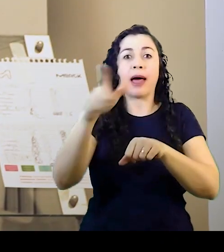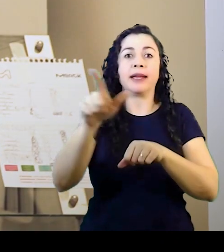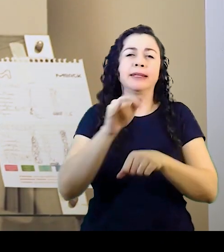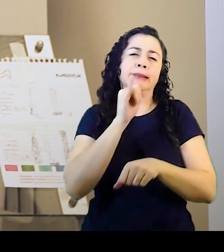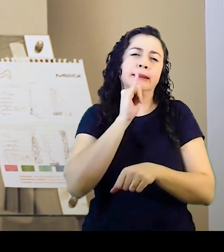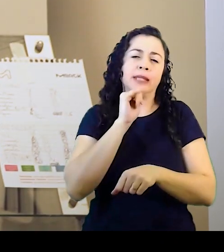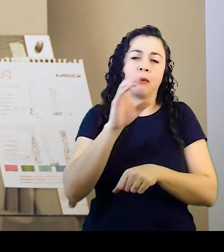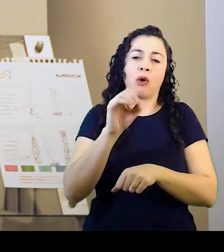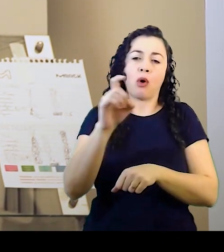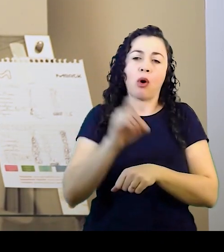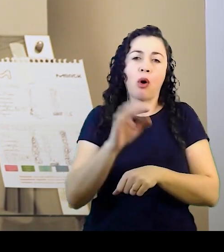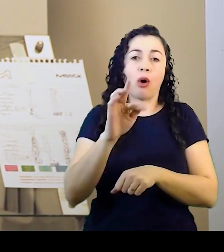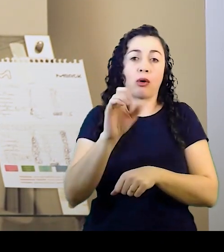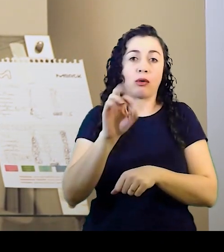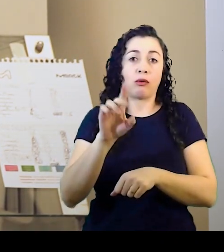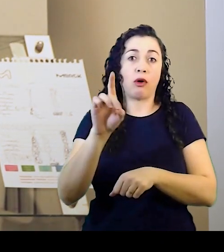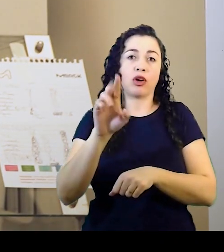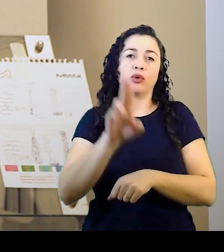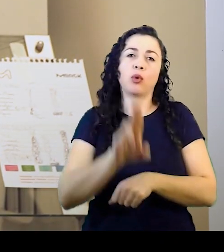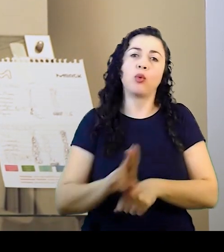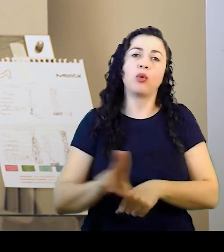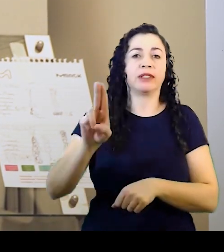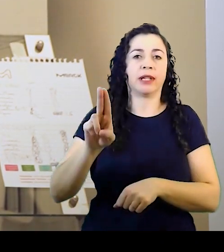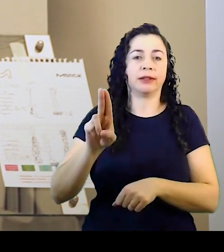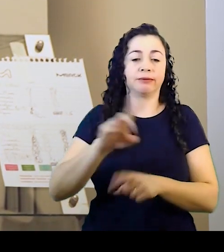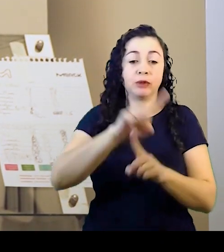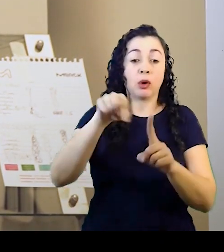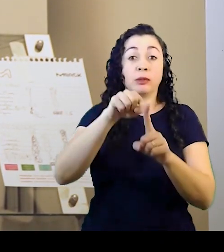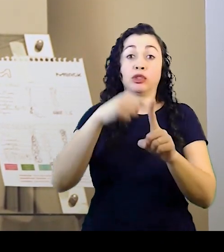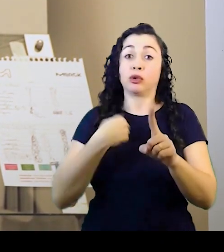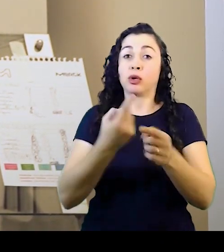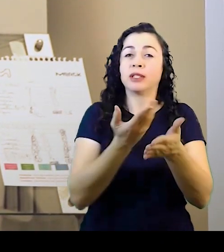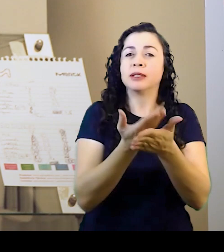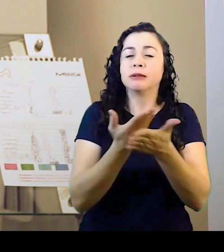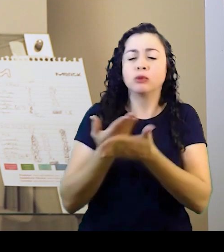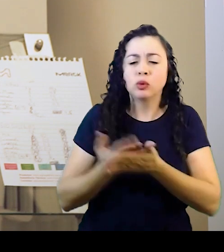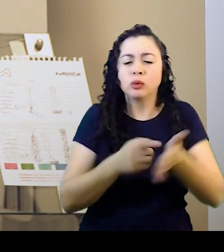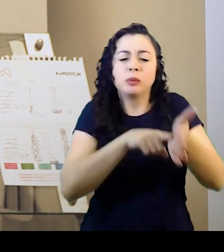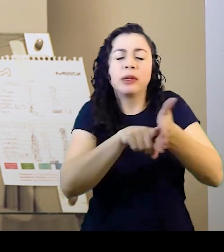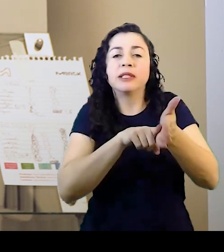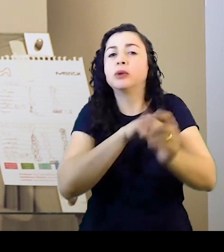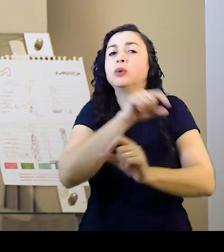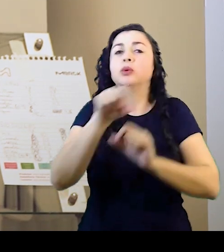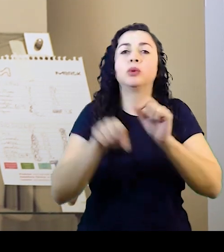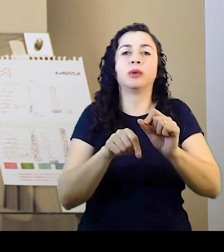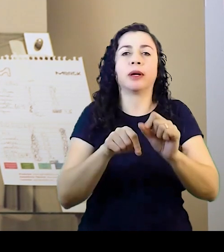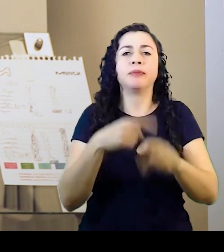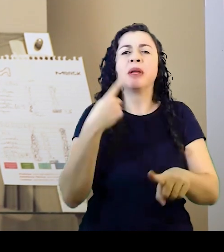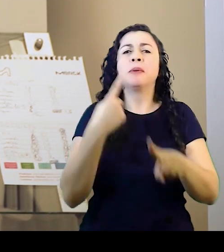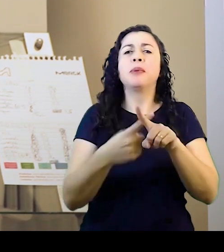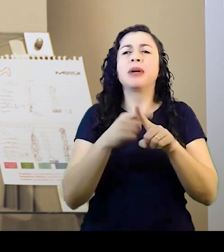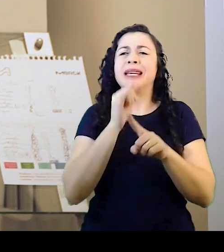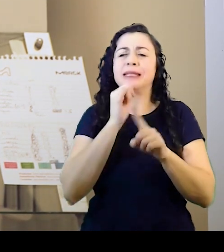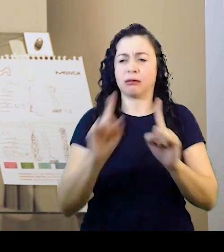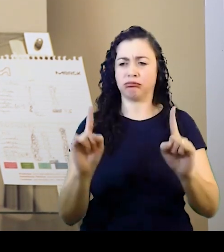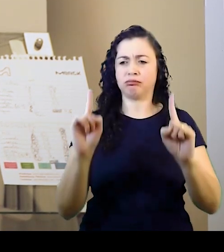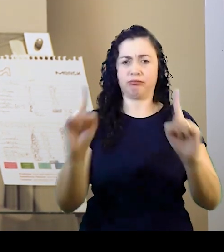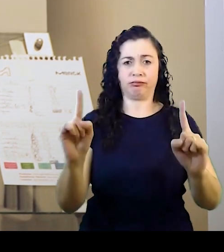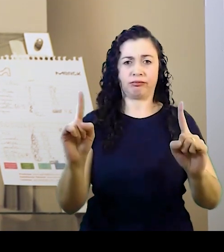The focus of our research is to try to understand what a person has of different or has been exposed